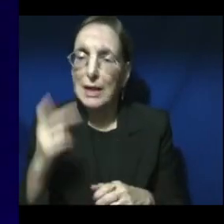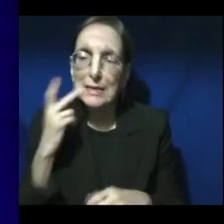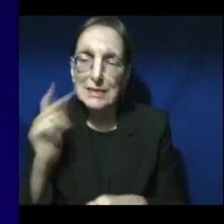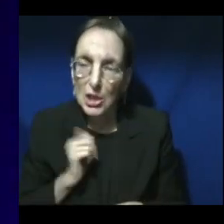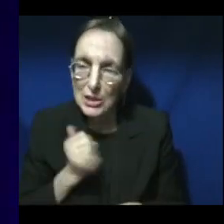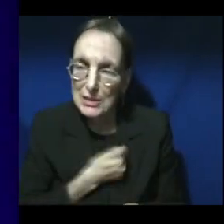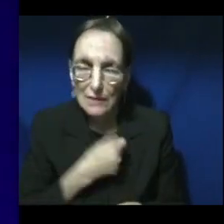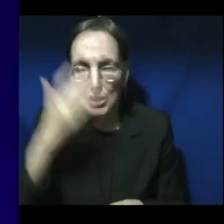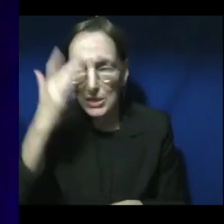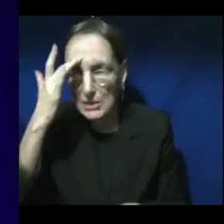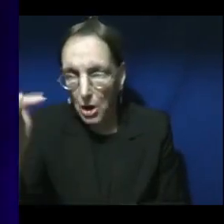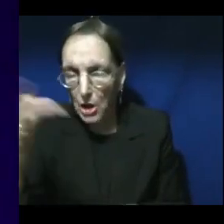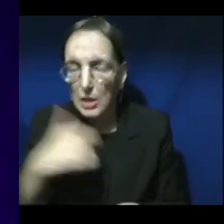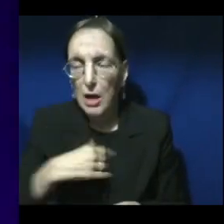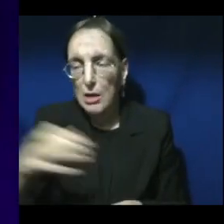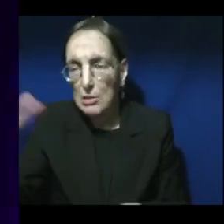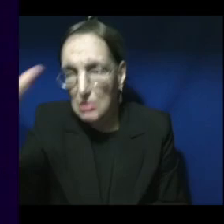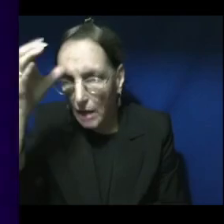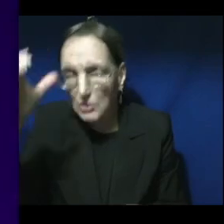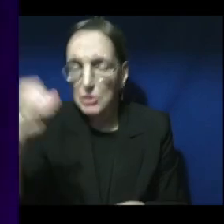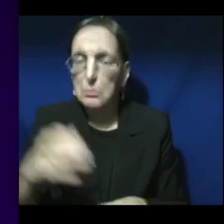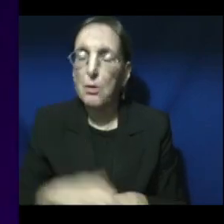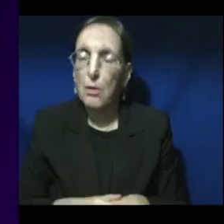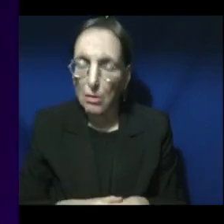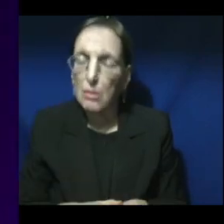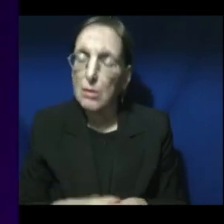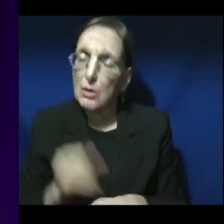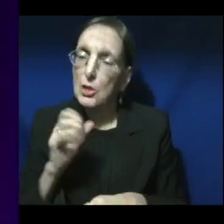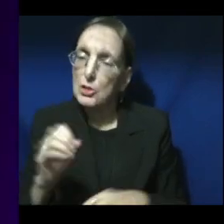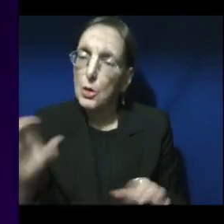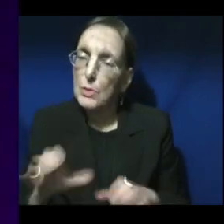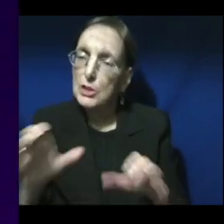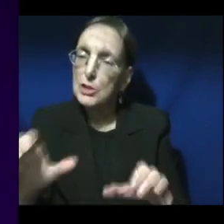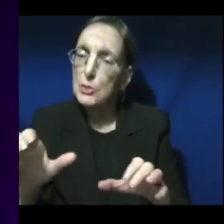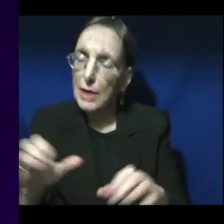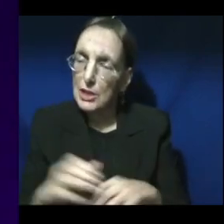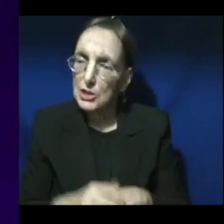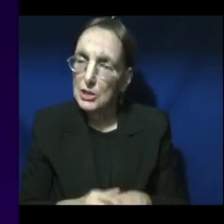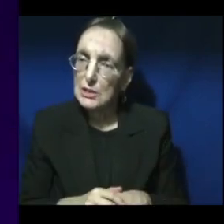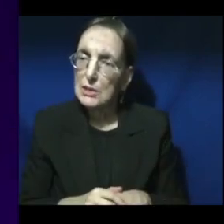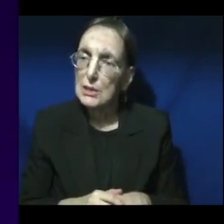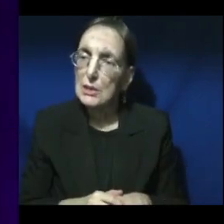efficacious and funny, and so we do actions in service of holding those identities. We